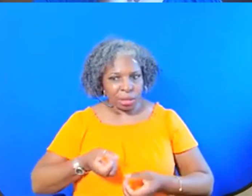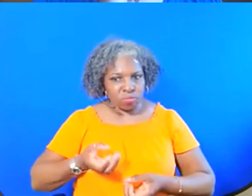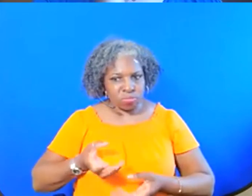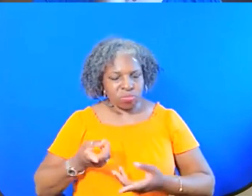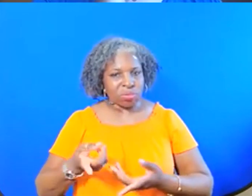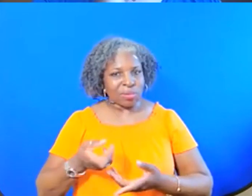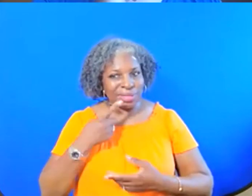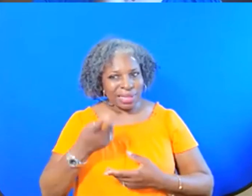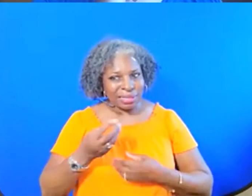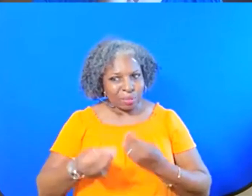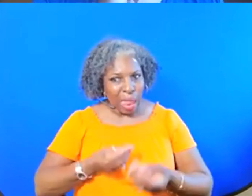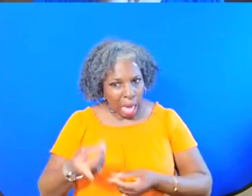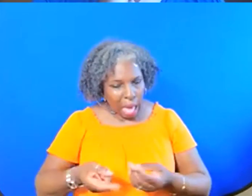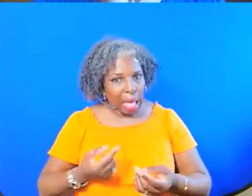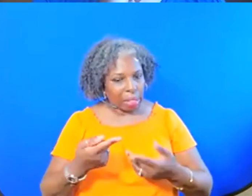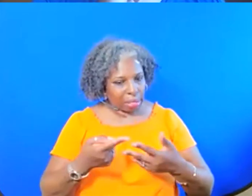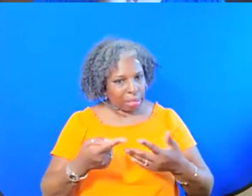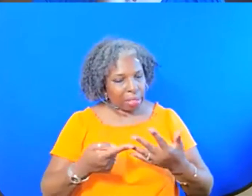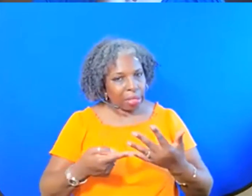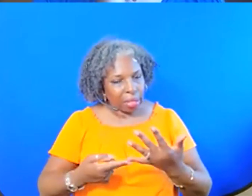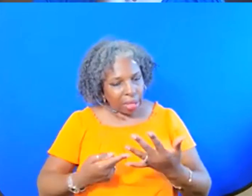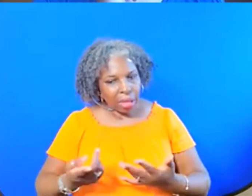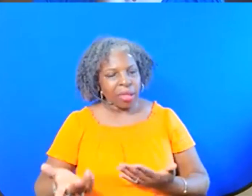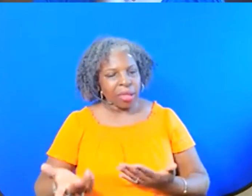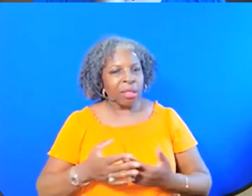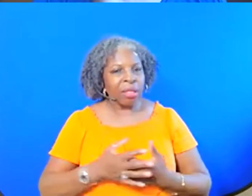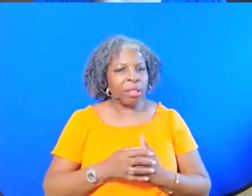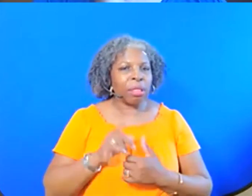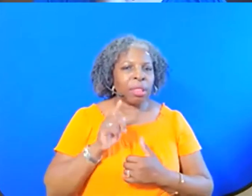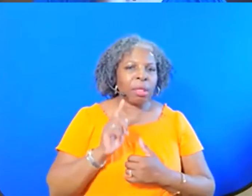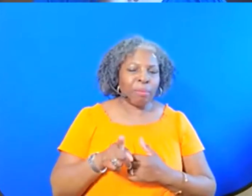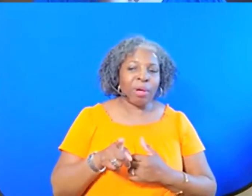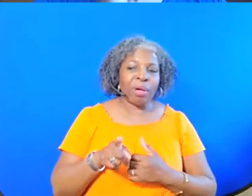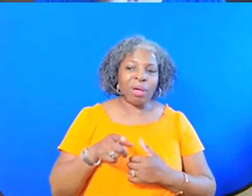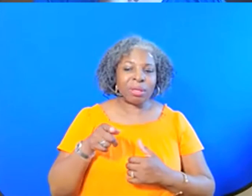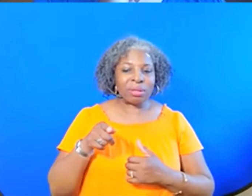But I think that, you know, we actually did change the policy during one